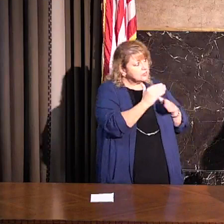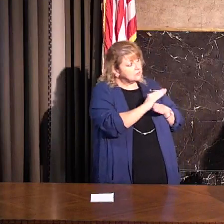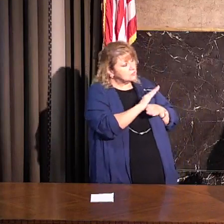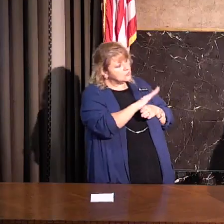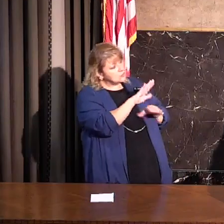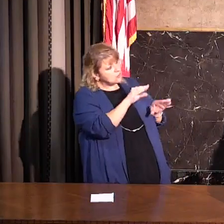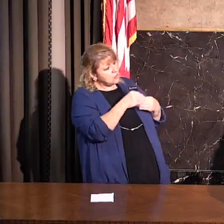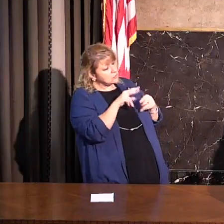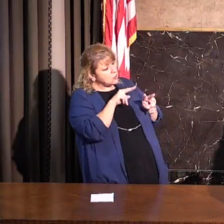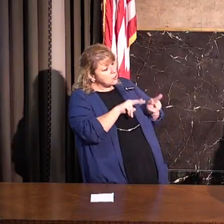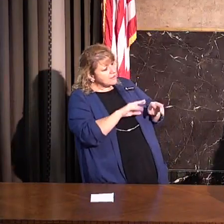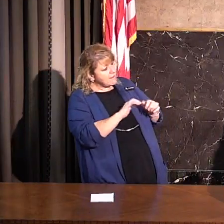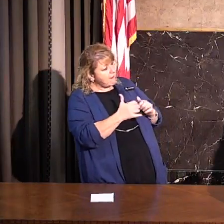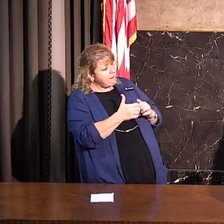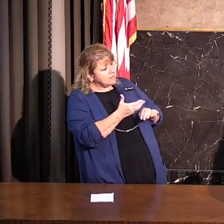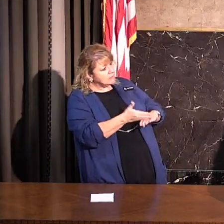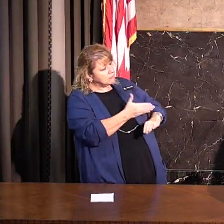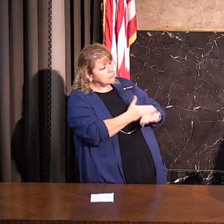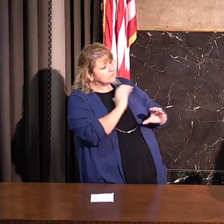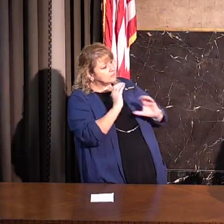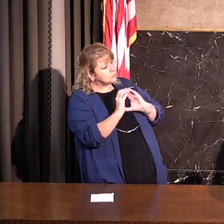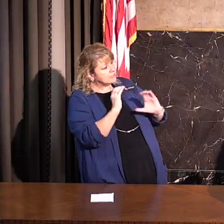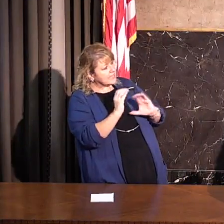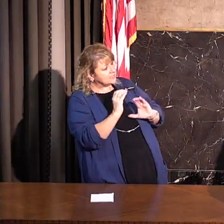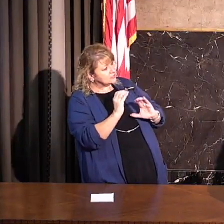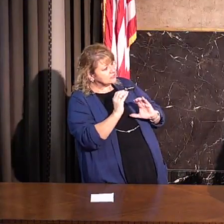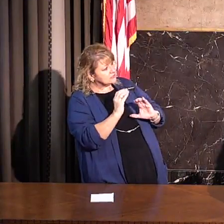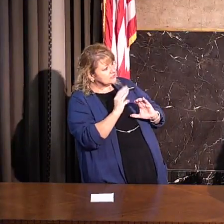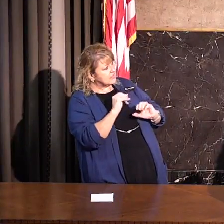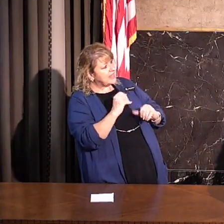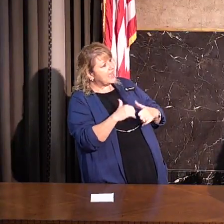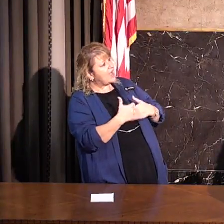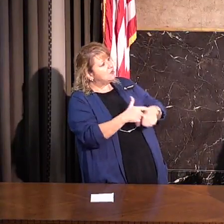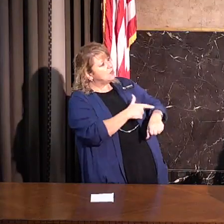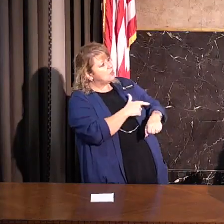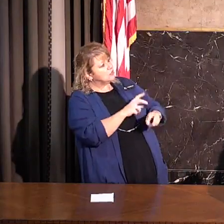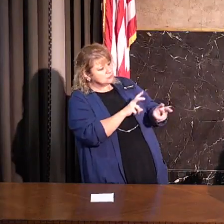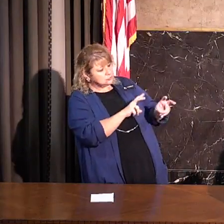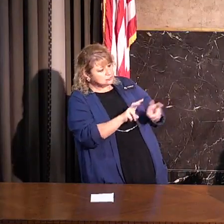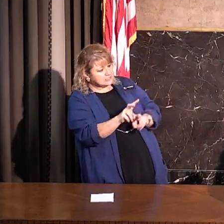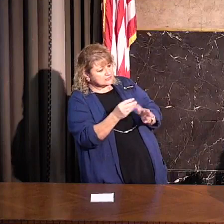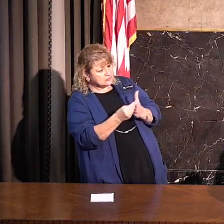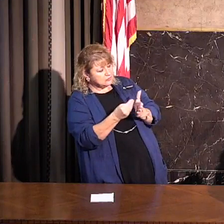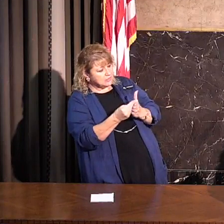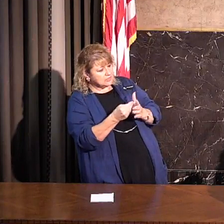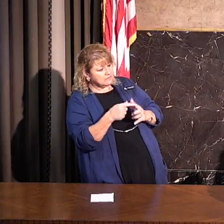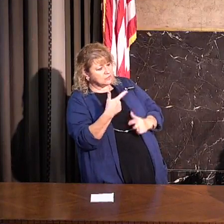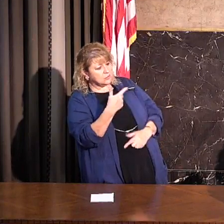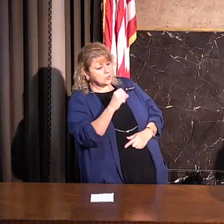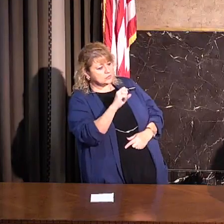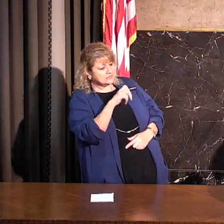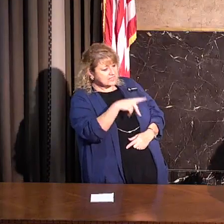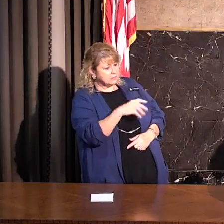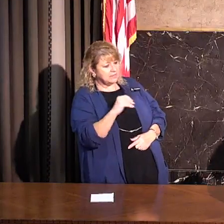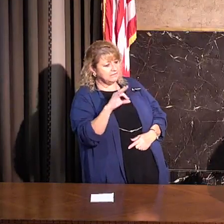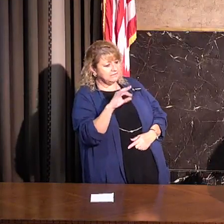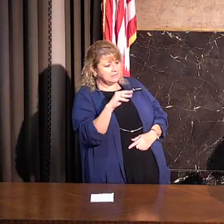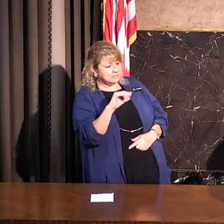afternoon. Is your office looking at ways to improve communication and the time it takes to transfer money between